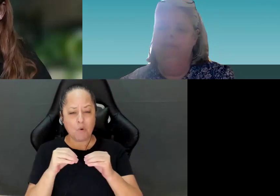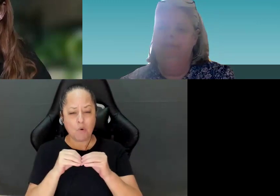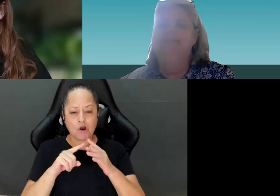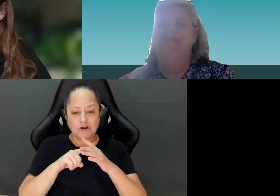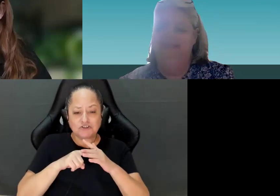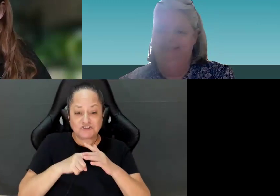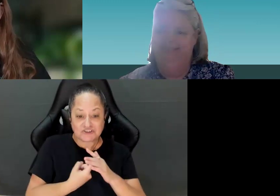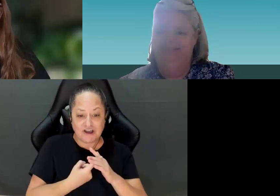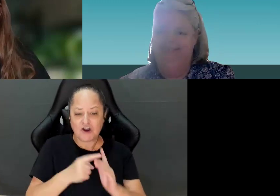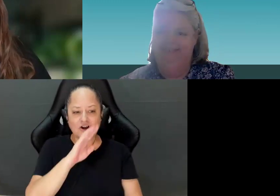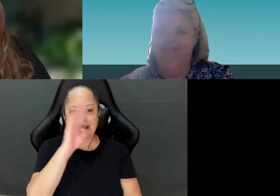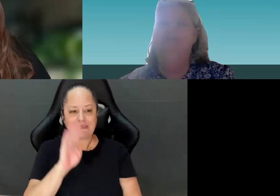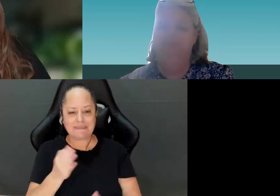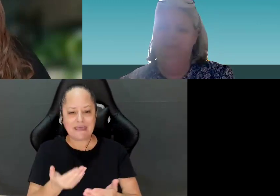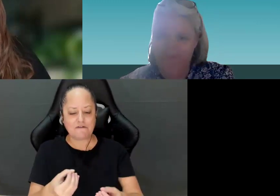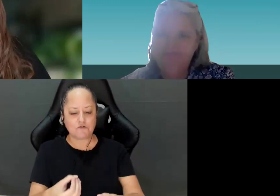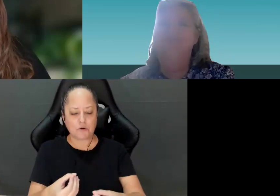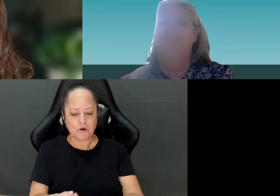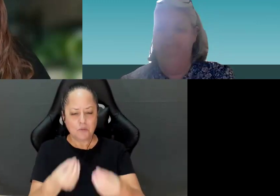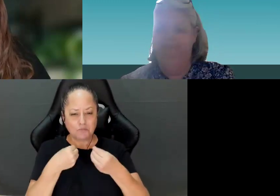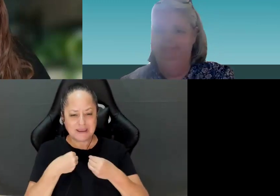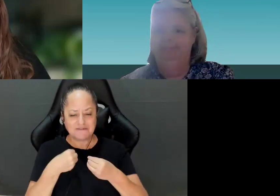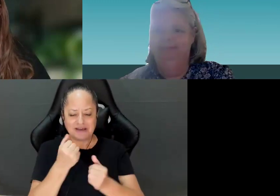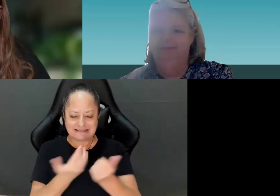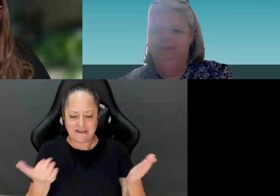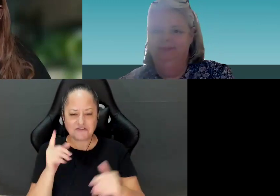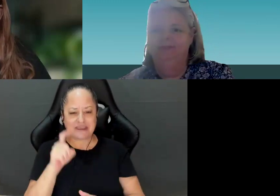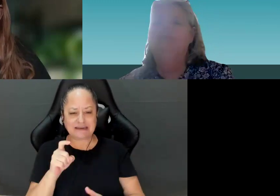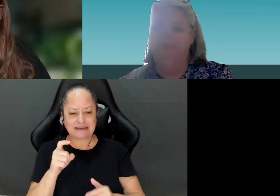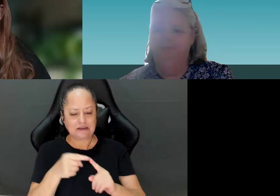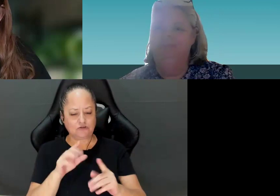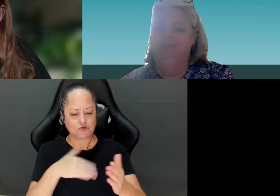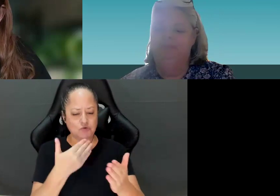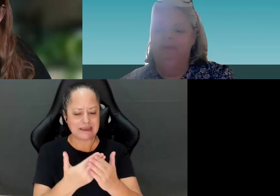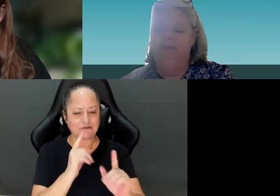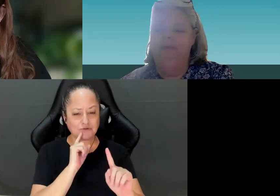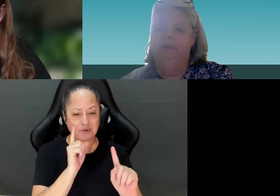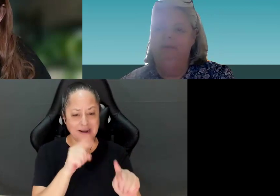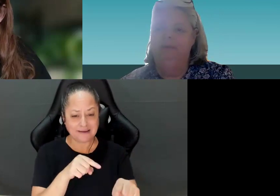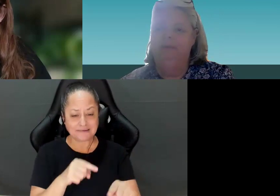and then never provide us everything we need to get to an answer.